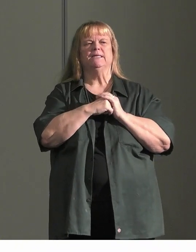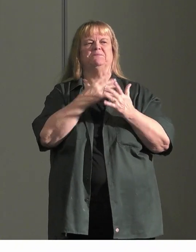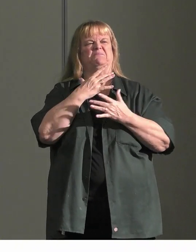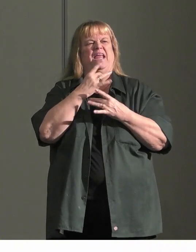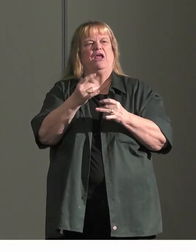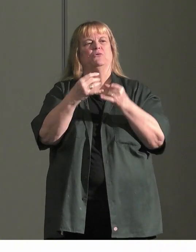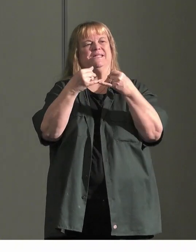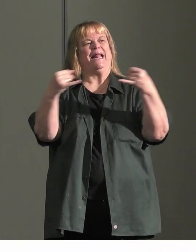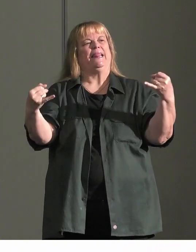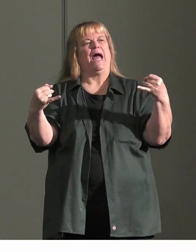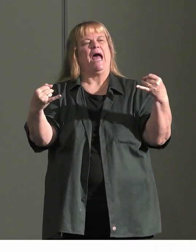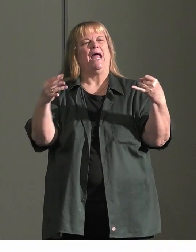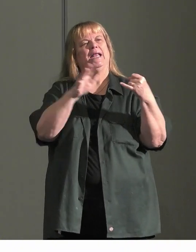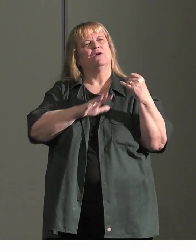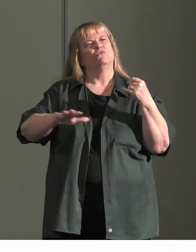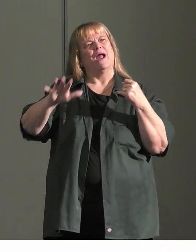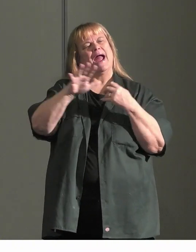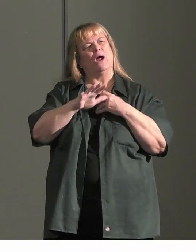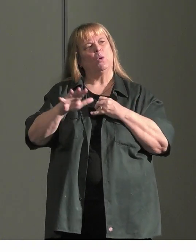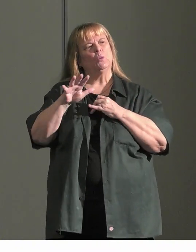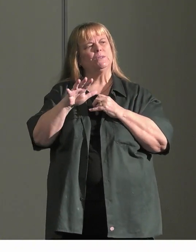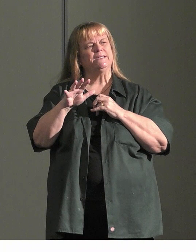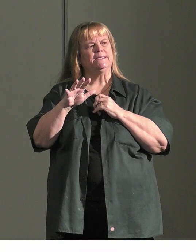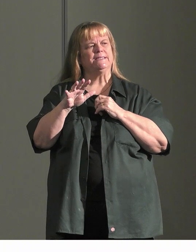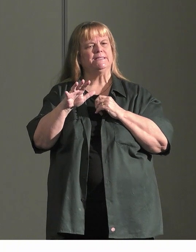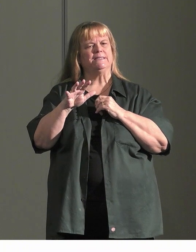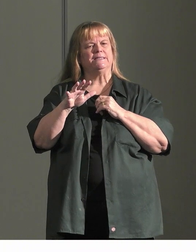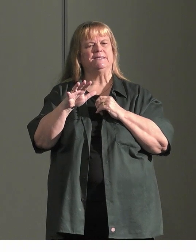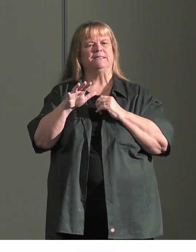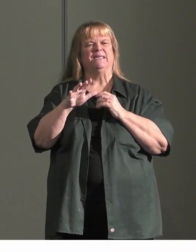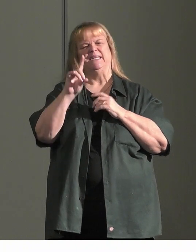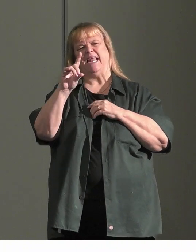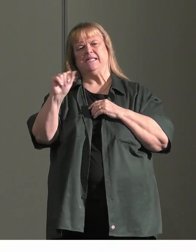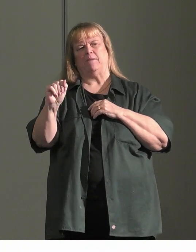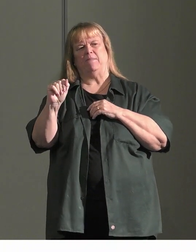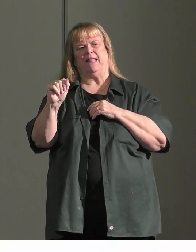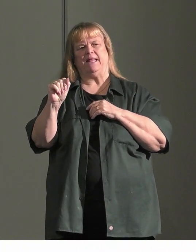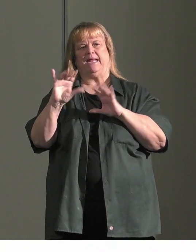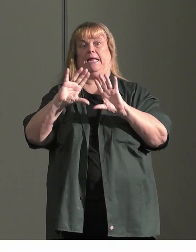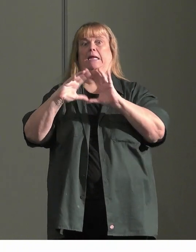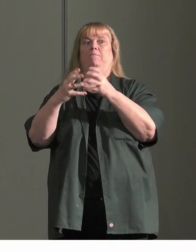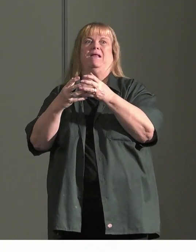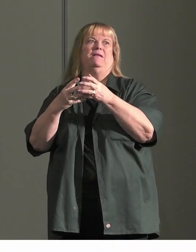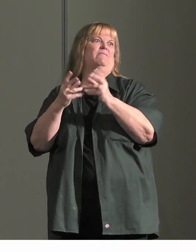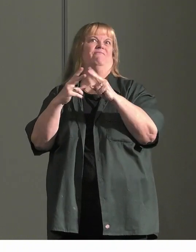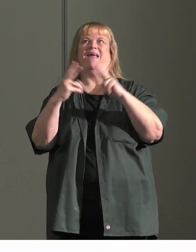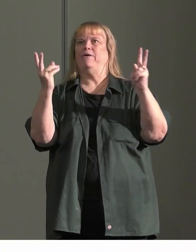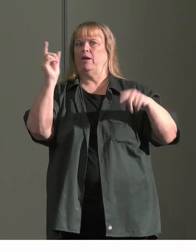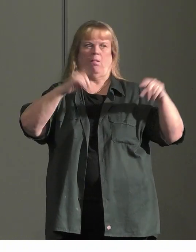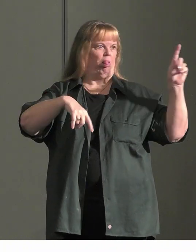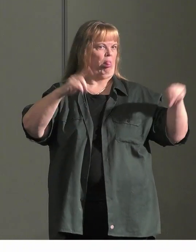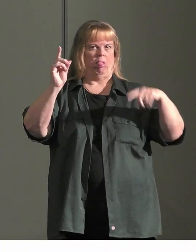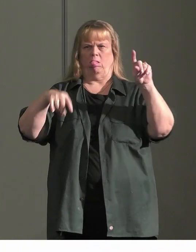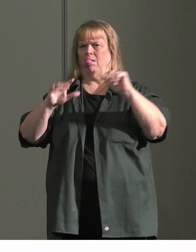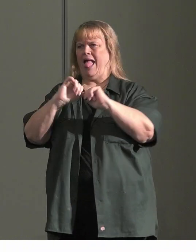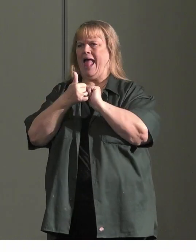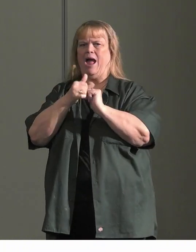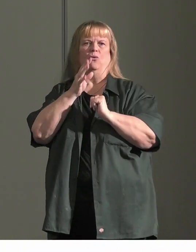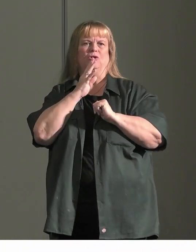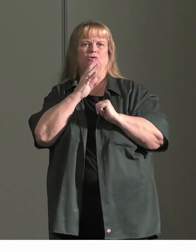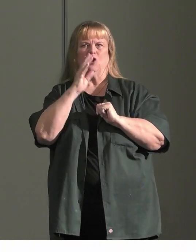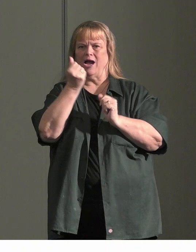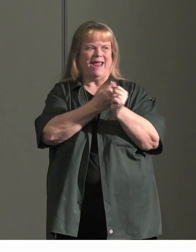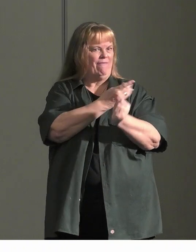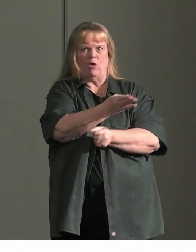line in it around the disability community is vast. And how do you talk to everyone? How do